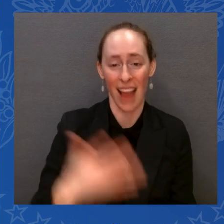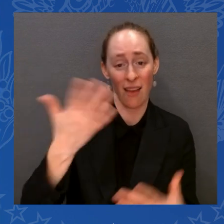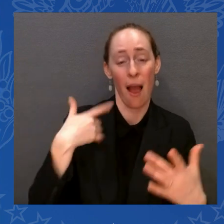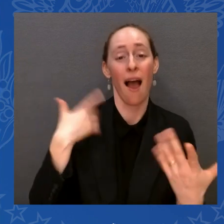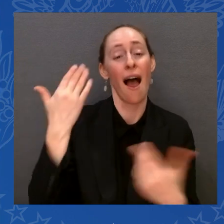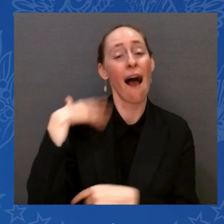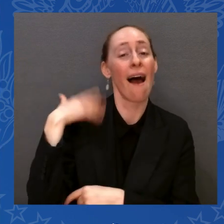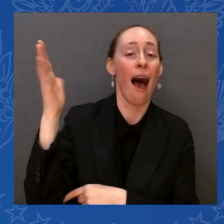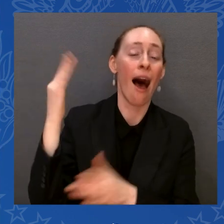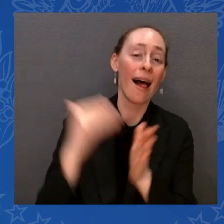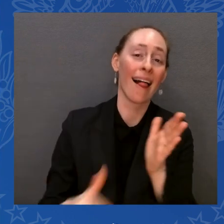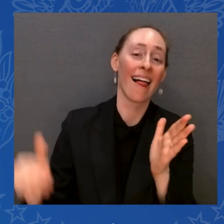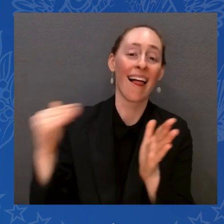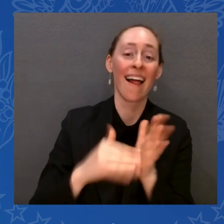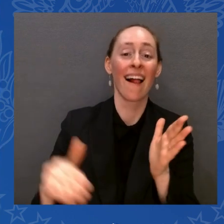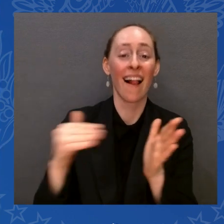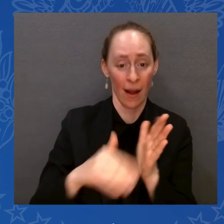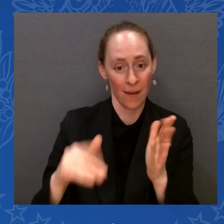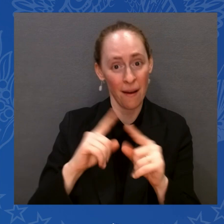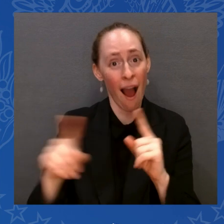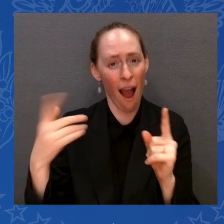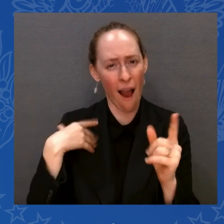We're going to buy American for everything we build.